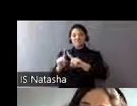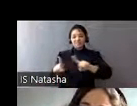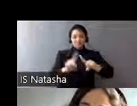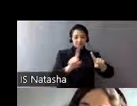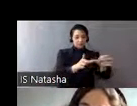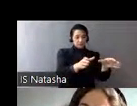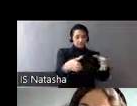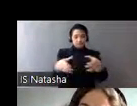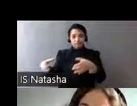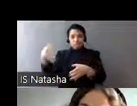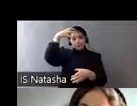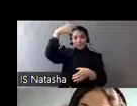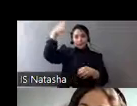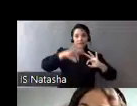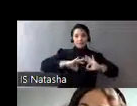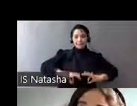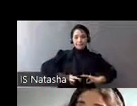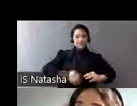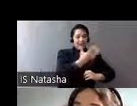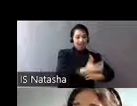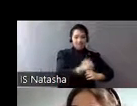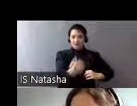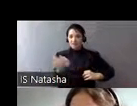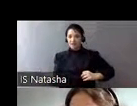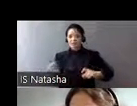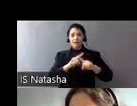are developing data based on different models of disability.